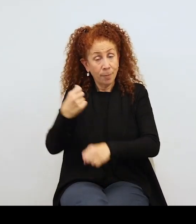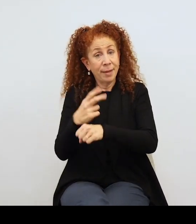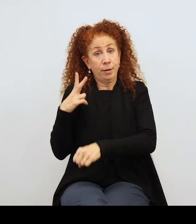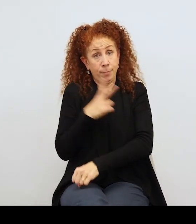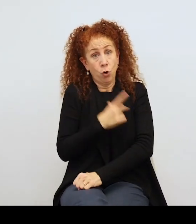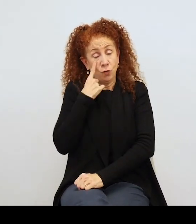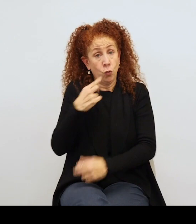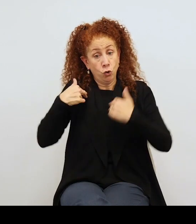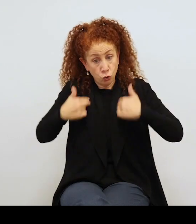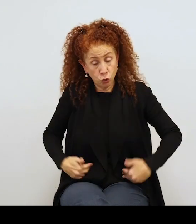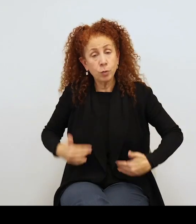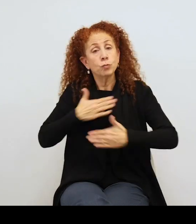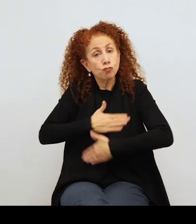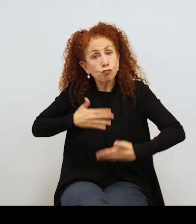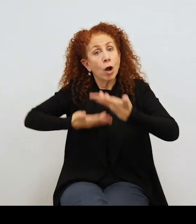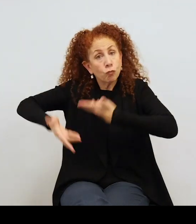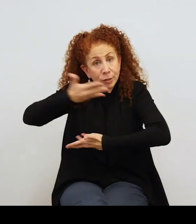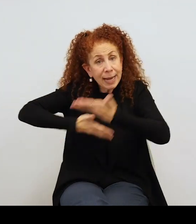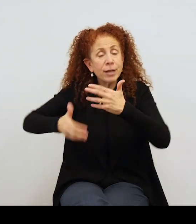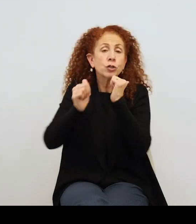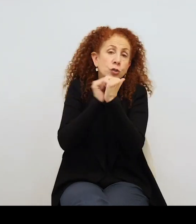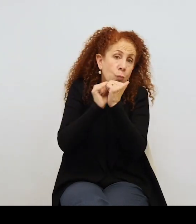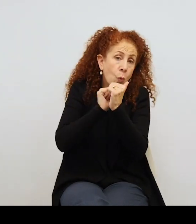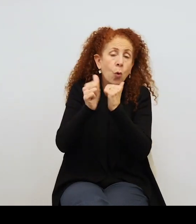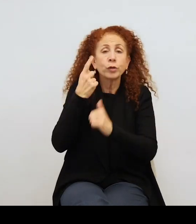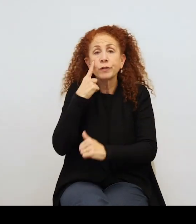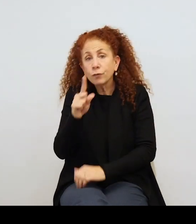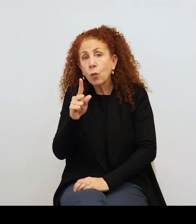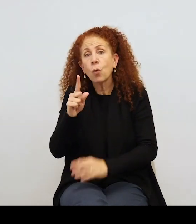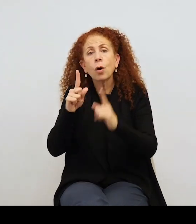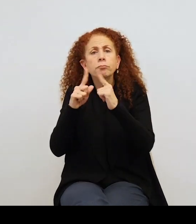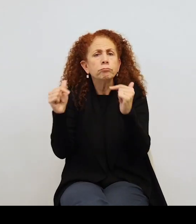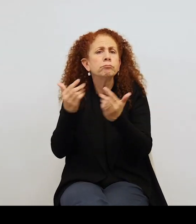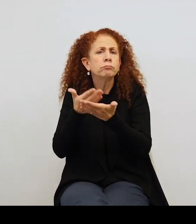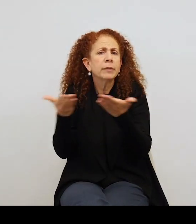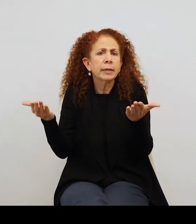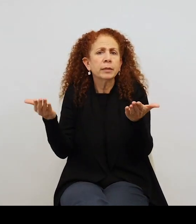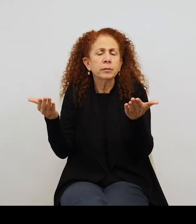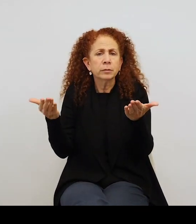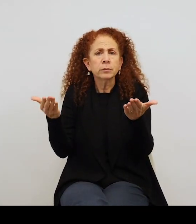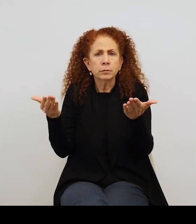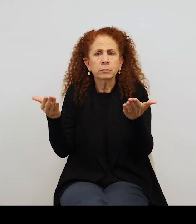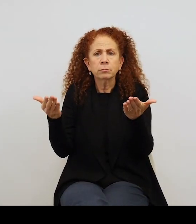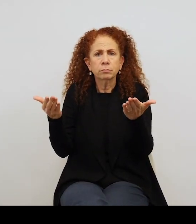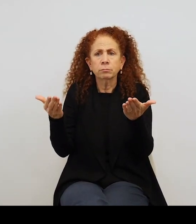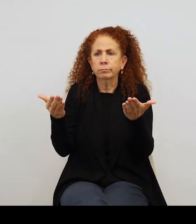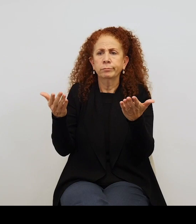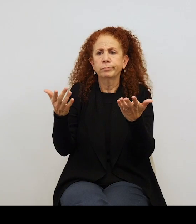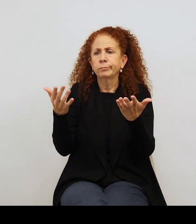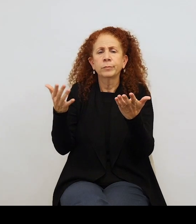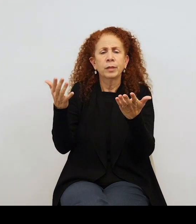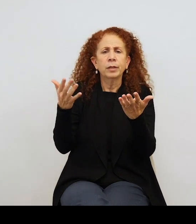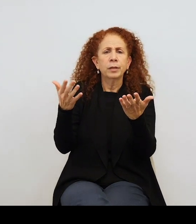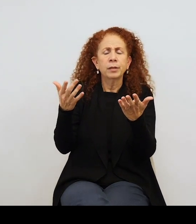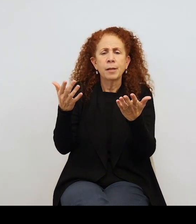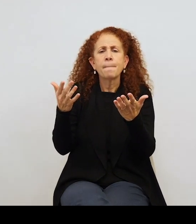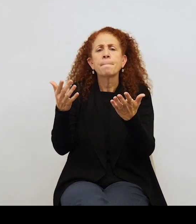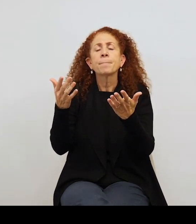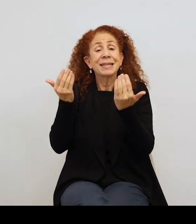for human recreation, for sports, for all sorts of things as part of the hygiene movement, whereas now, it's much more